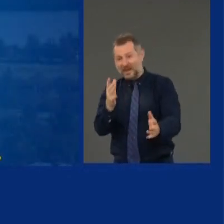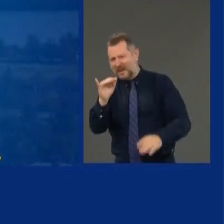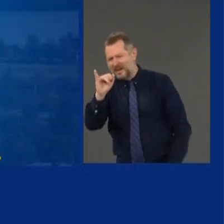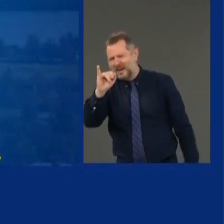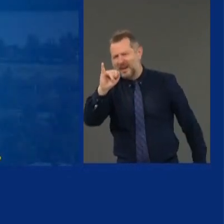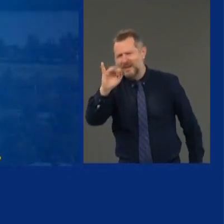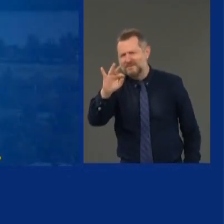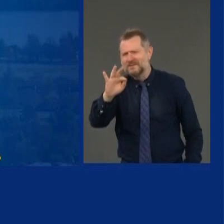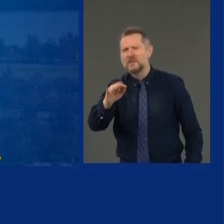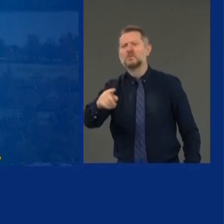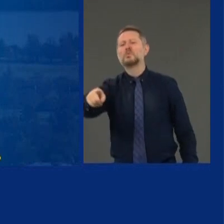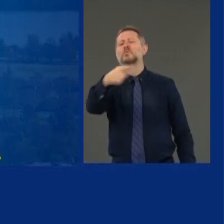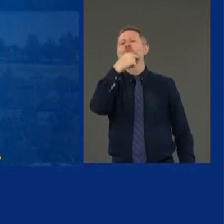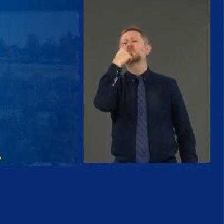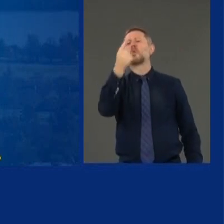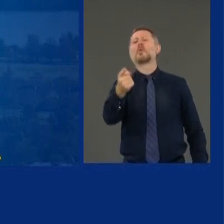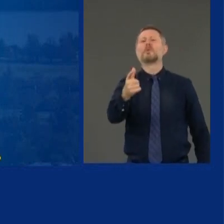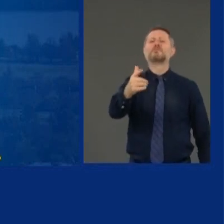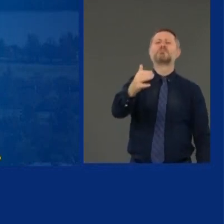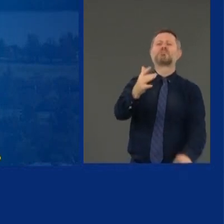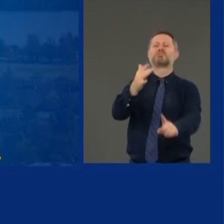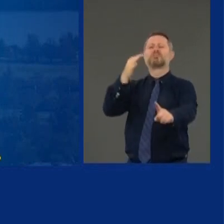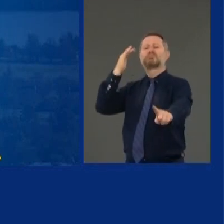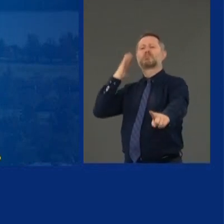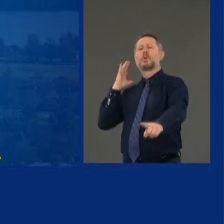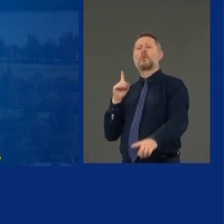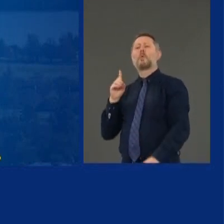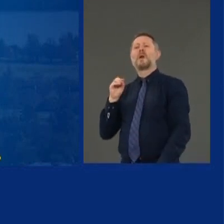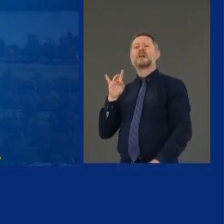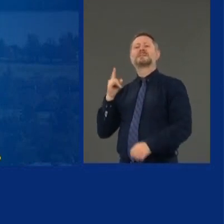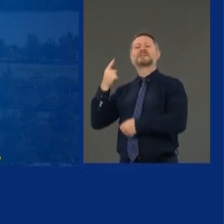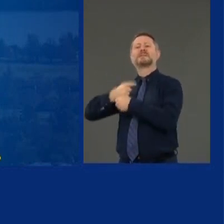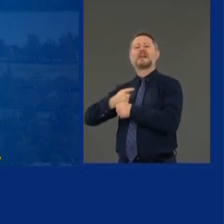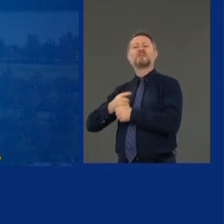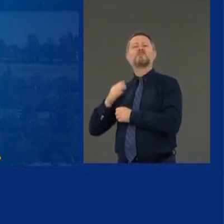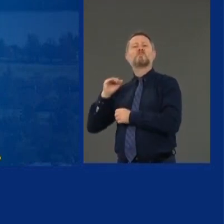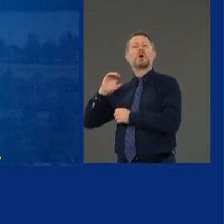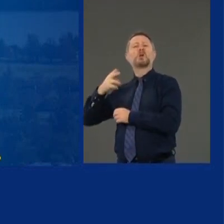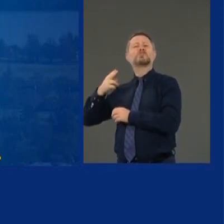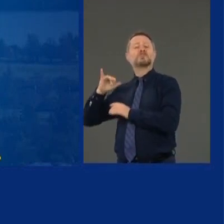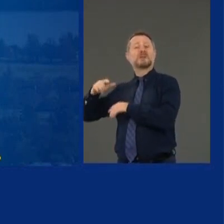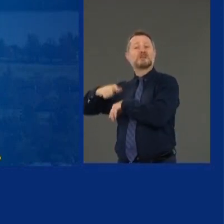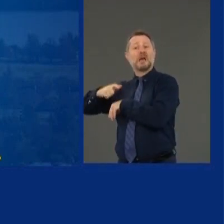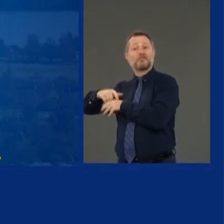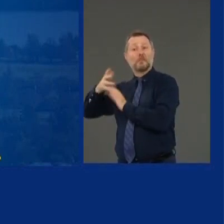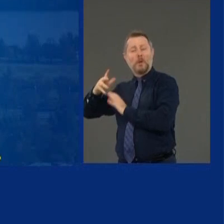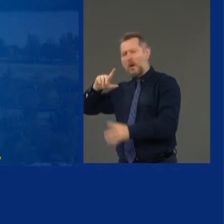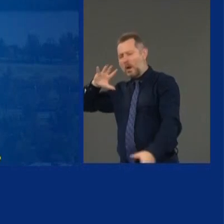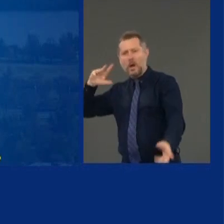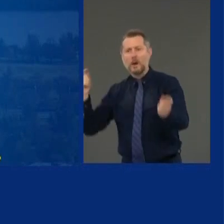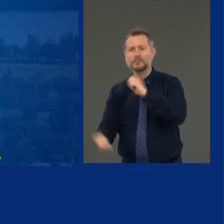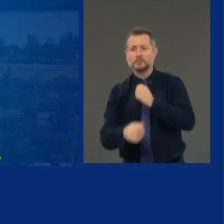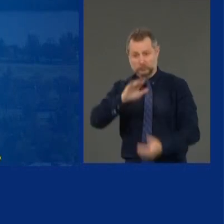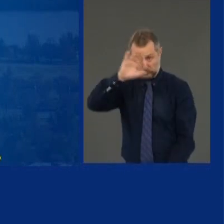ACCOMPLISHED.